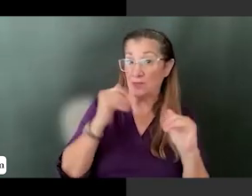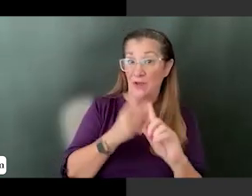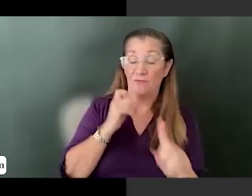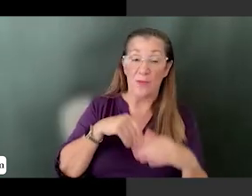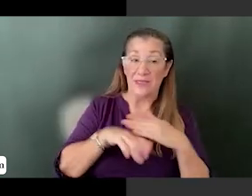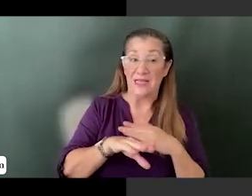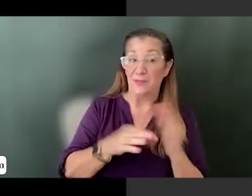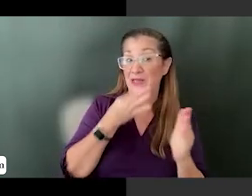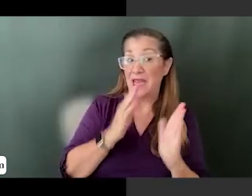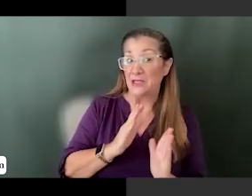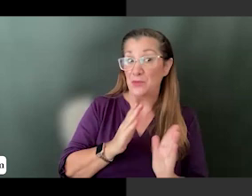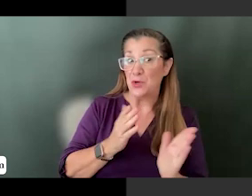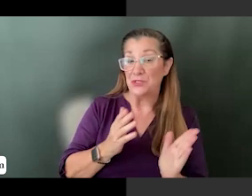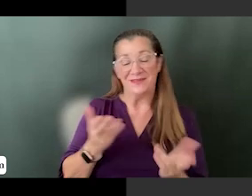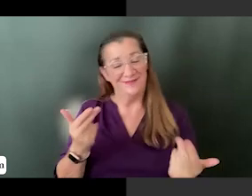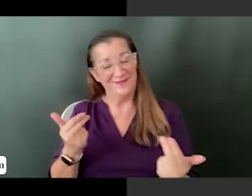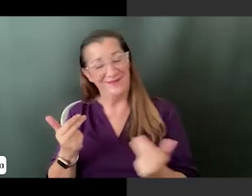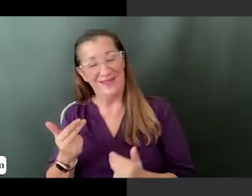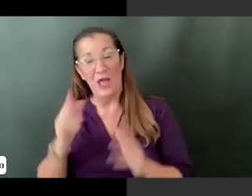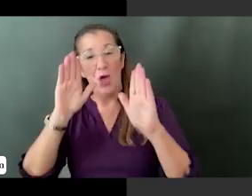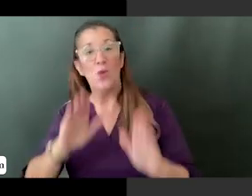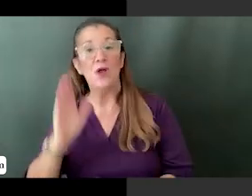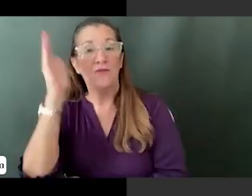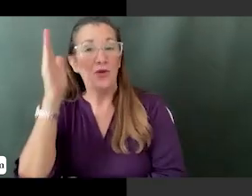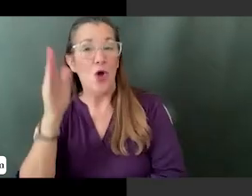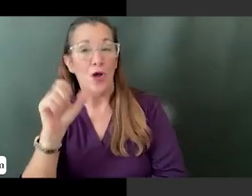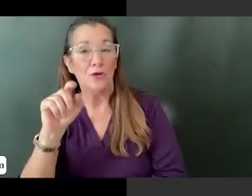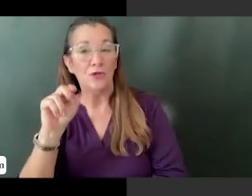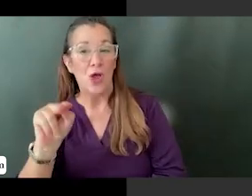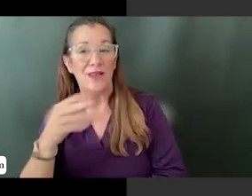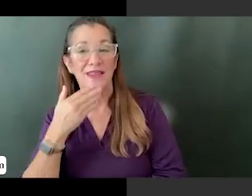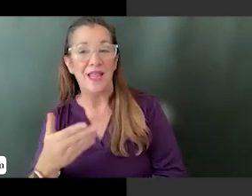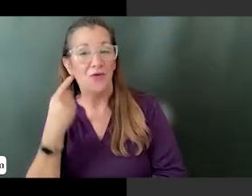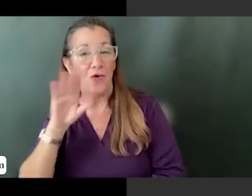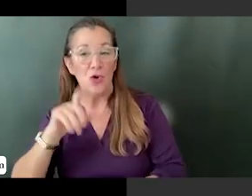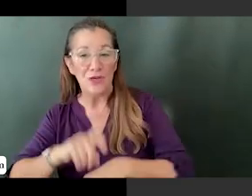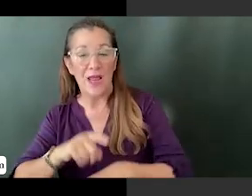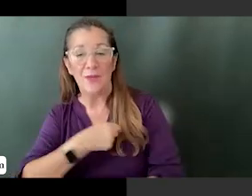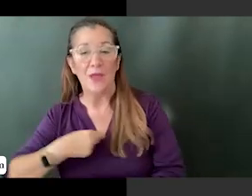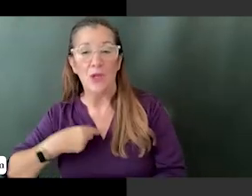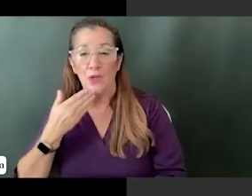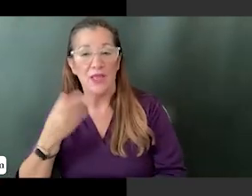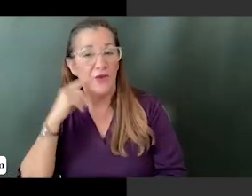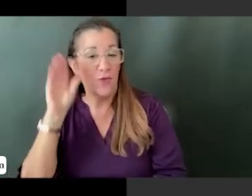Craig: . That's a wonderful talk, Sean. We thank you for your time. We thank you for this presentation. It's great.